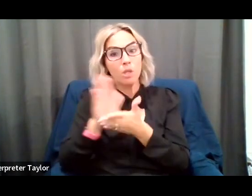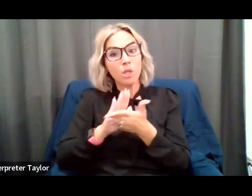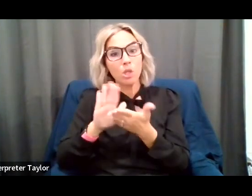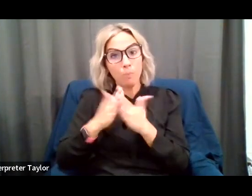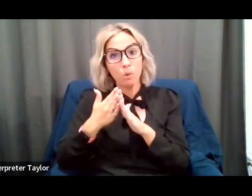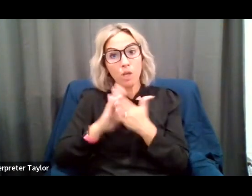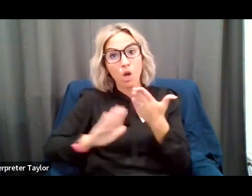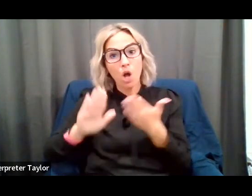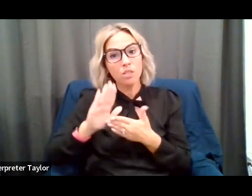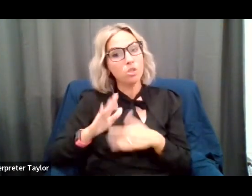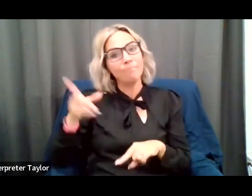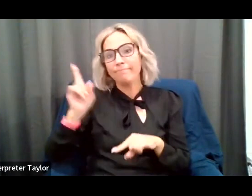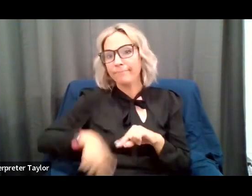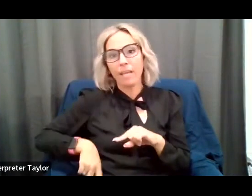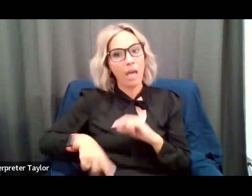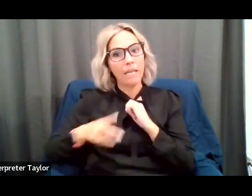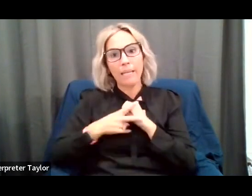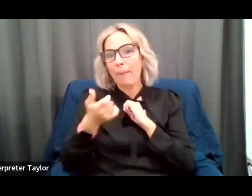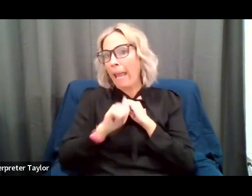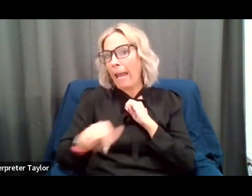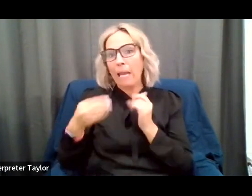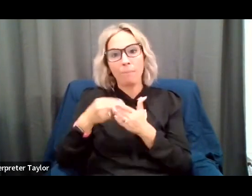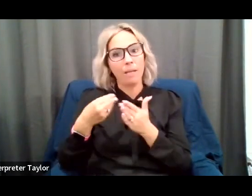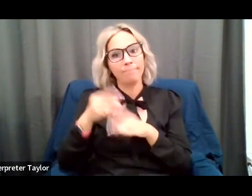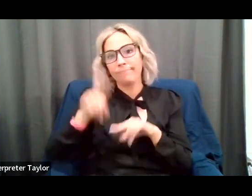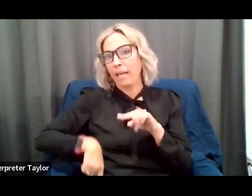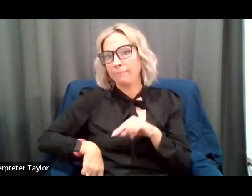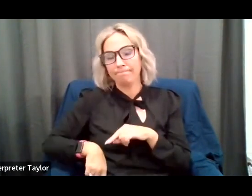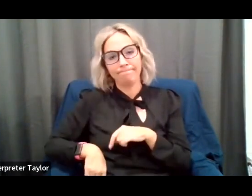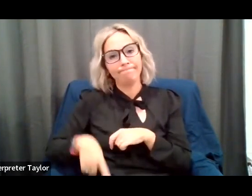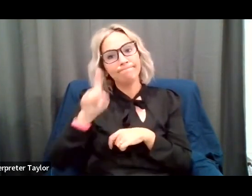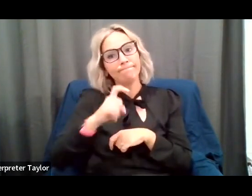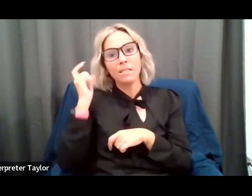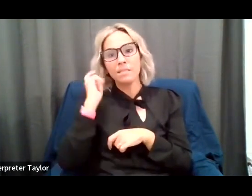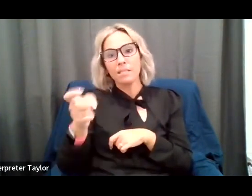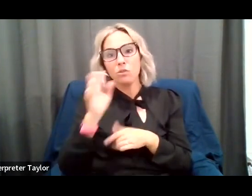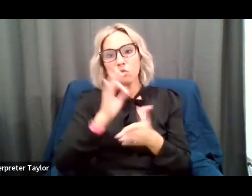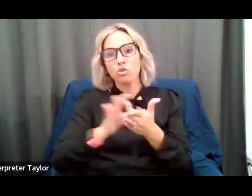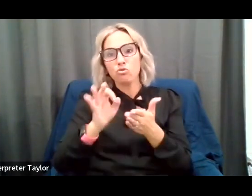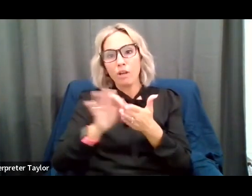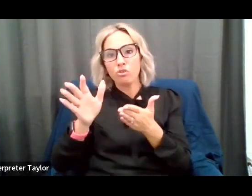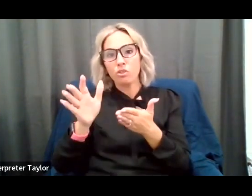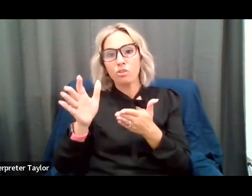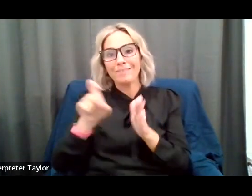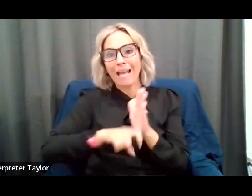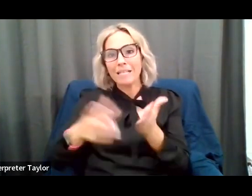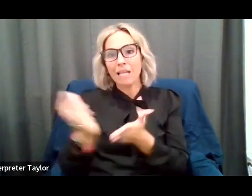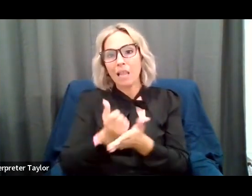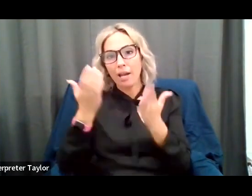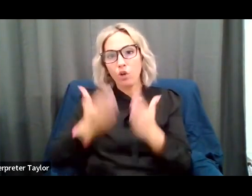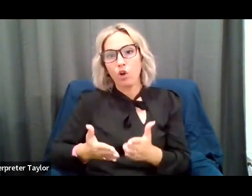you cannot keep any of the proceeds. It all goes to the Treasurer or Tax Collector, and they will lower property taxes